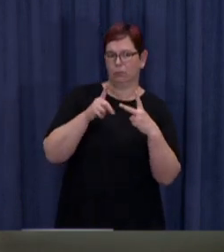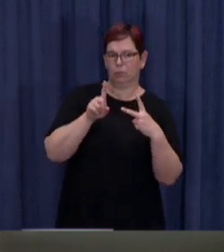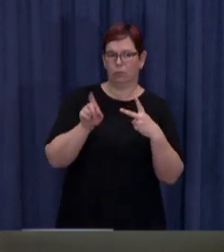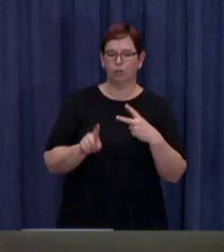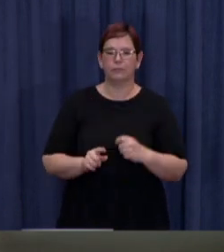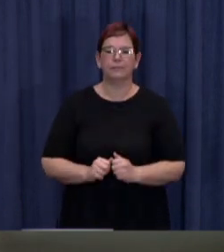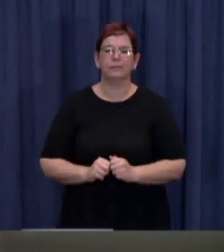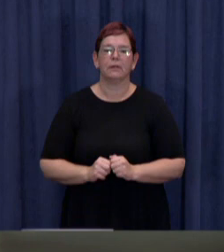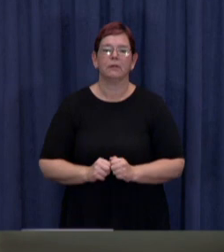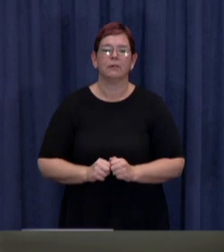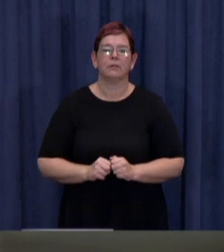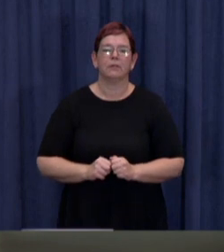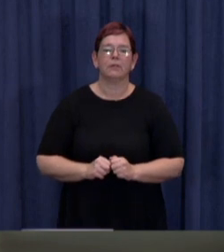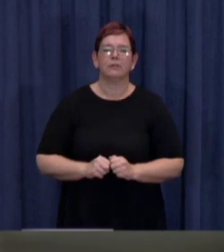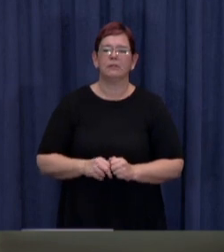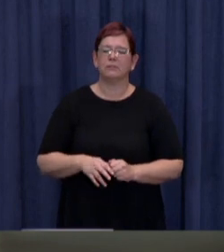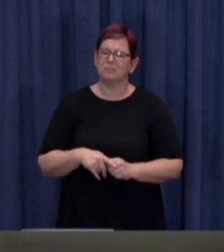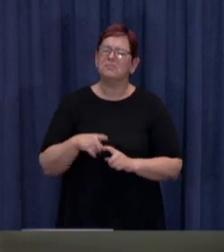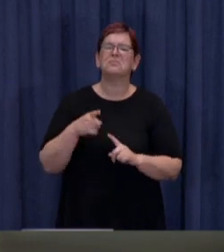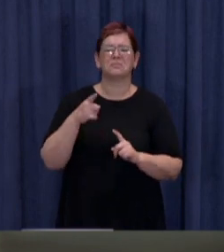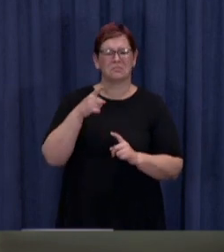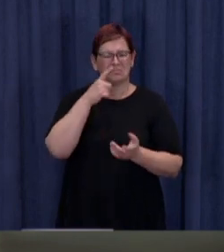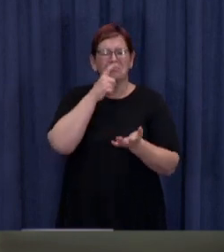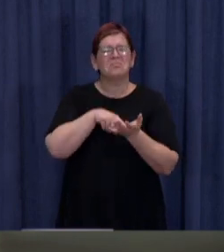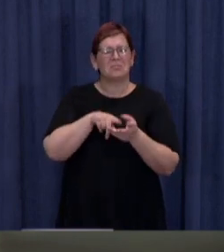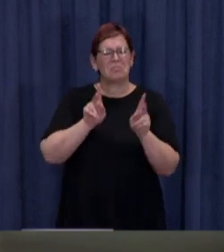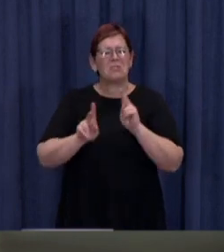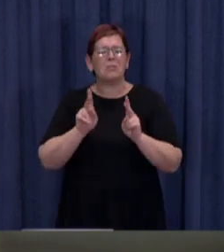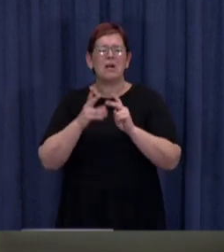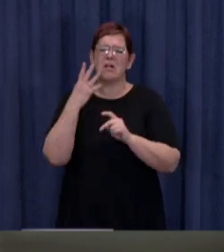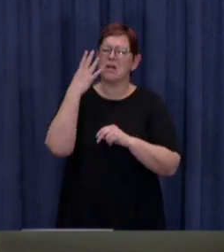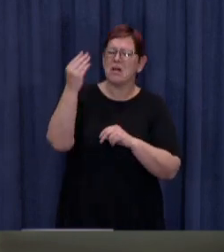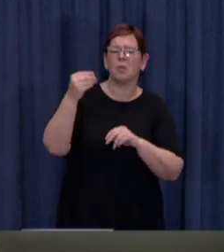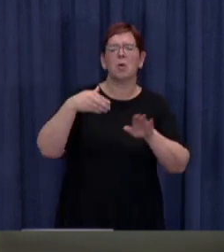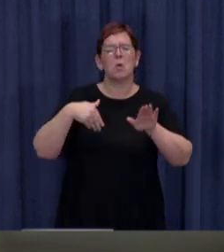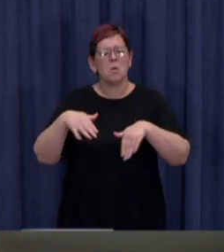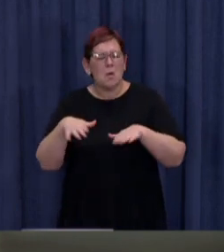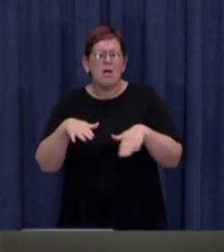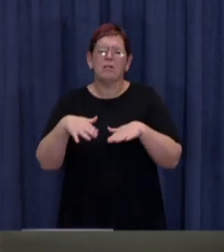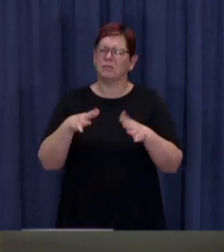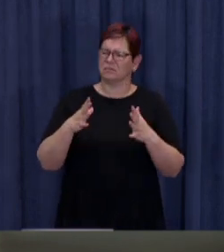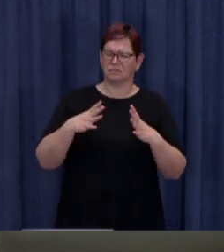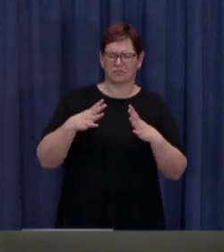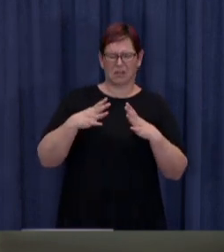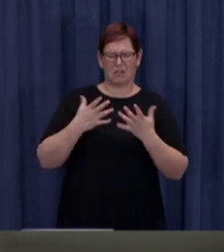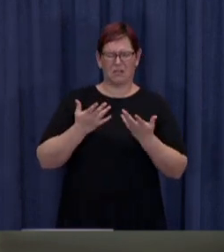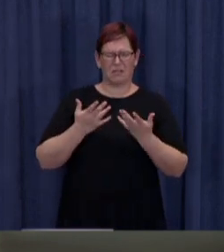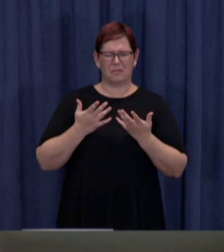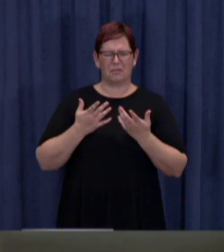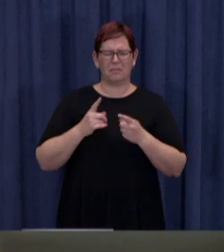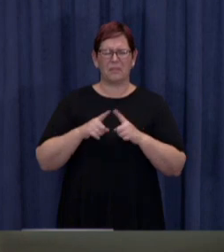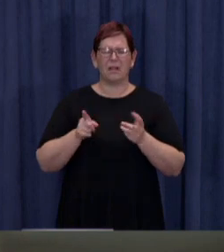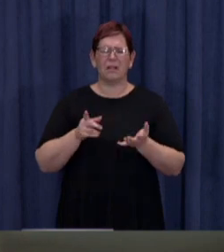advised that that seems to be okay but we're obviously seeing far too many people bringing their kids to playgrounds and what caught my attention